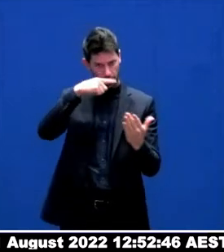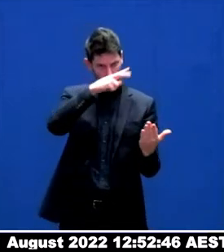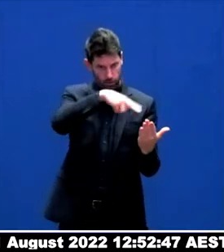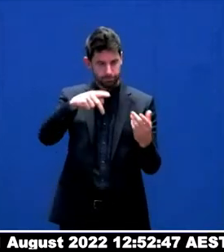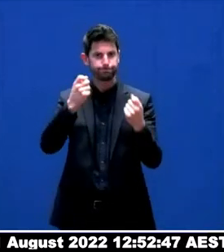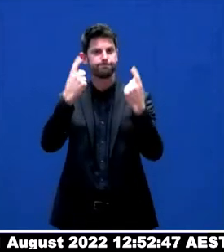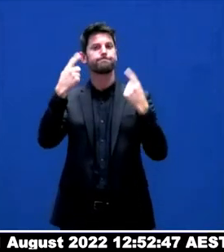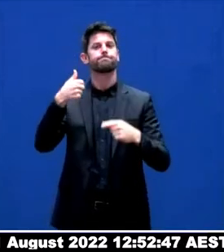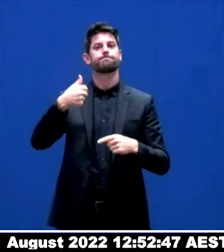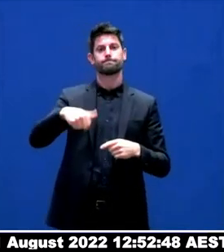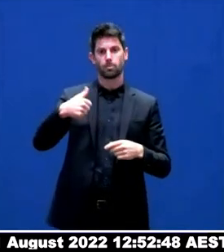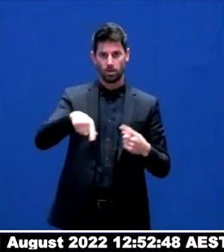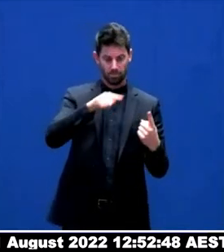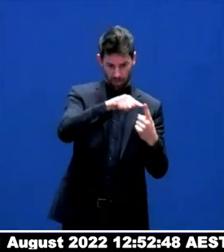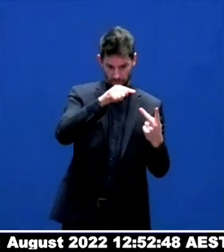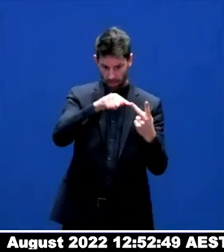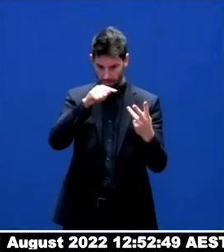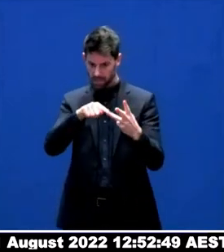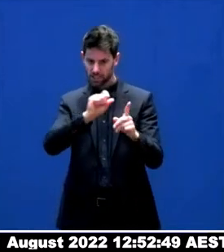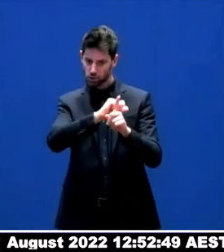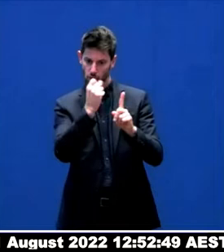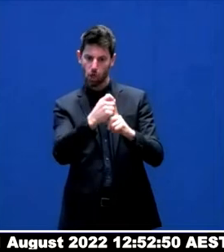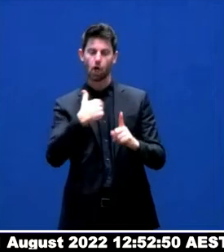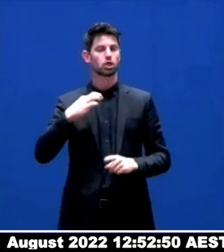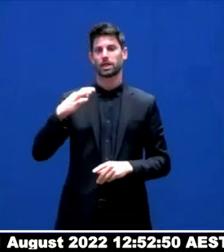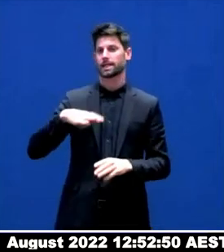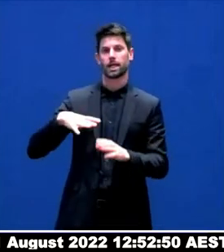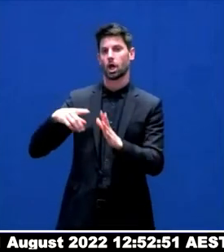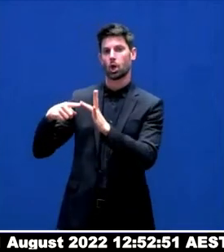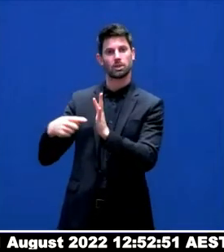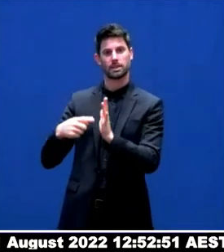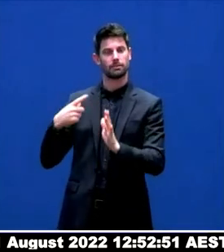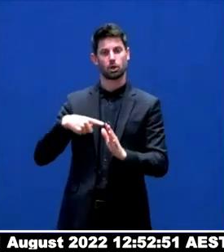circumstances in which I don't need an OT report because there's already a previous